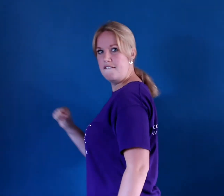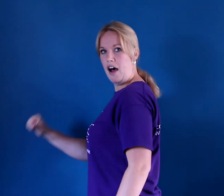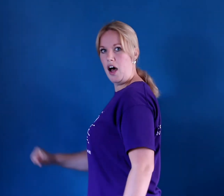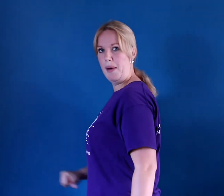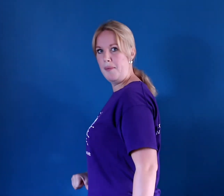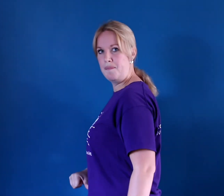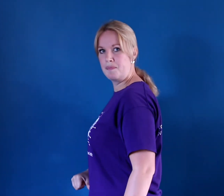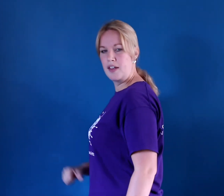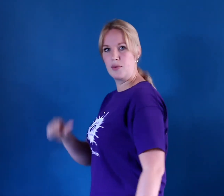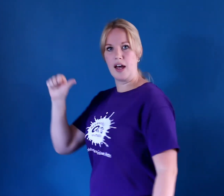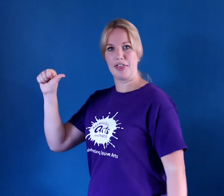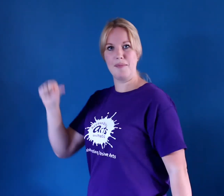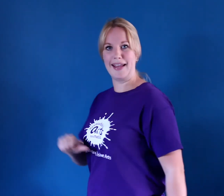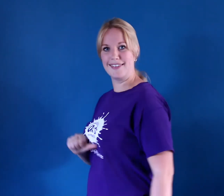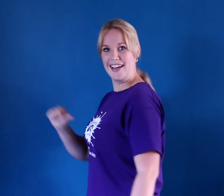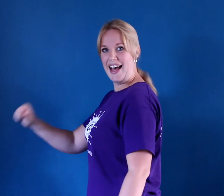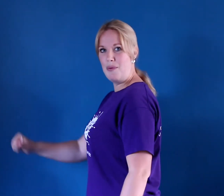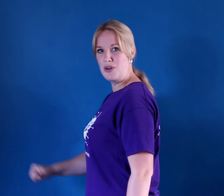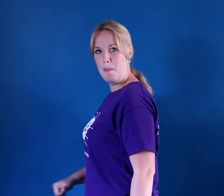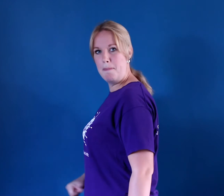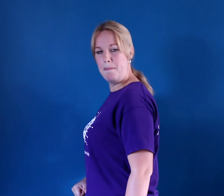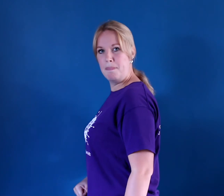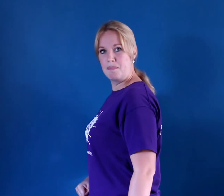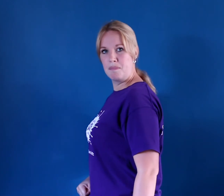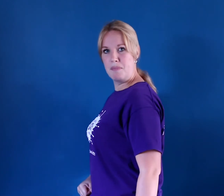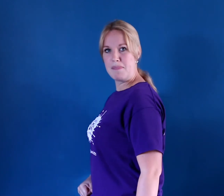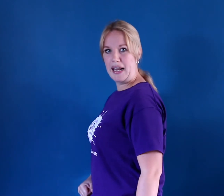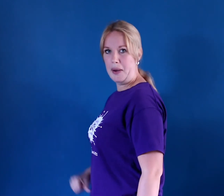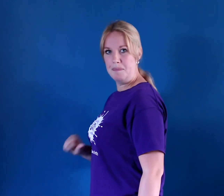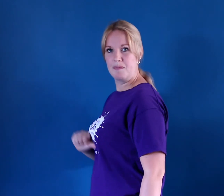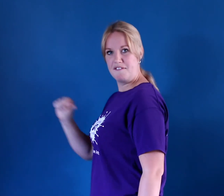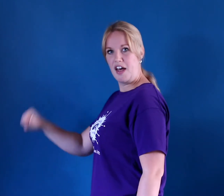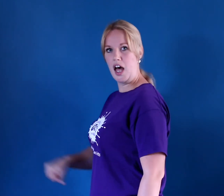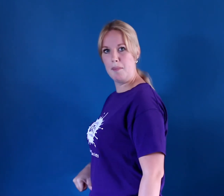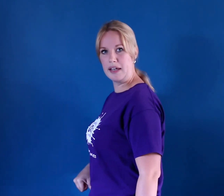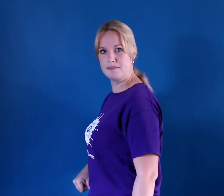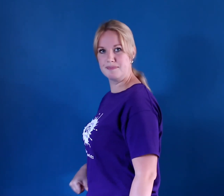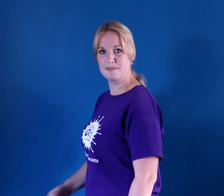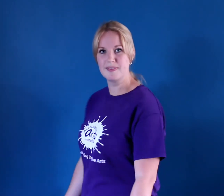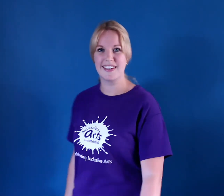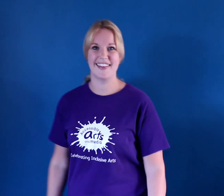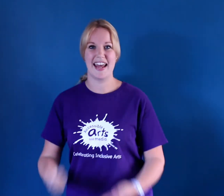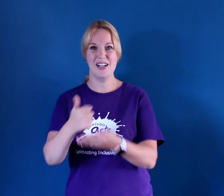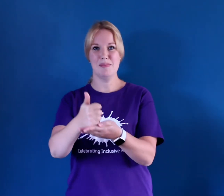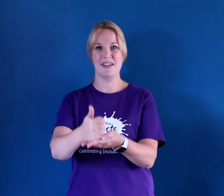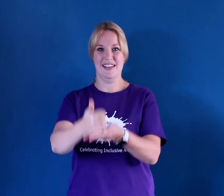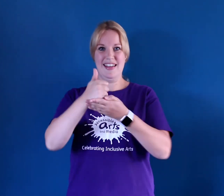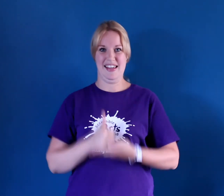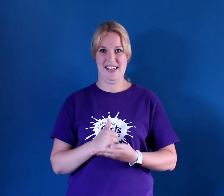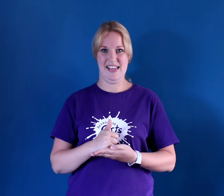Farmer. We’ve got a thumb hand and we do a big belly. Farmer. And then help